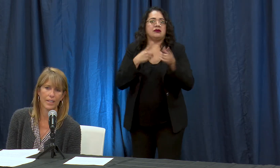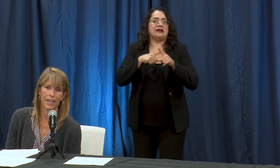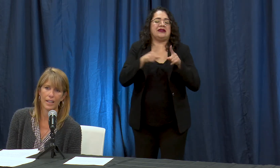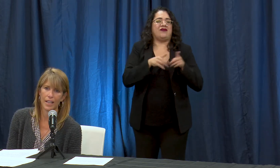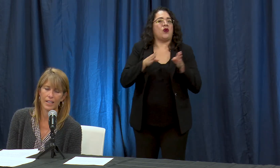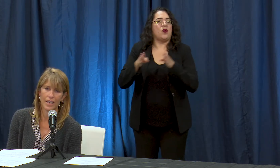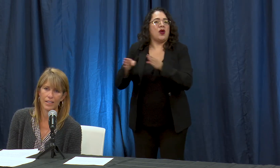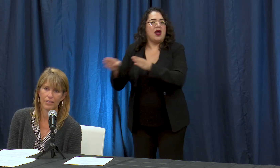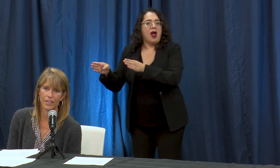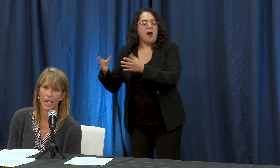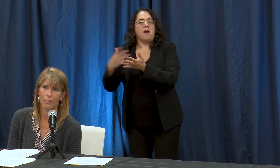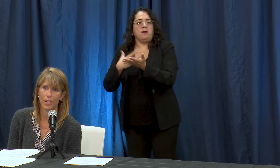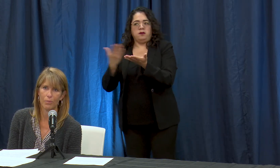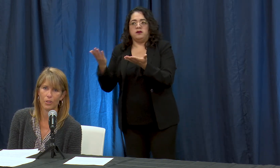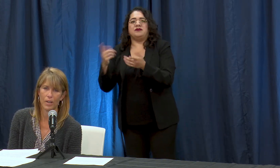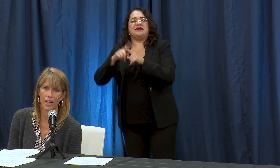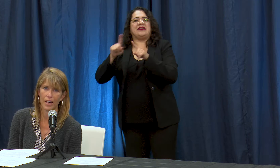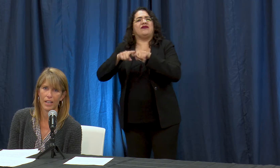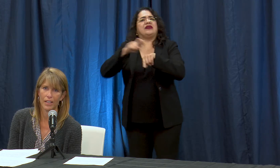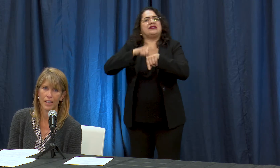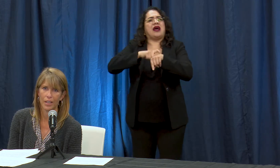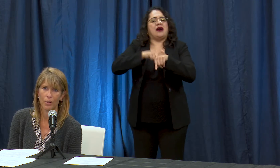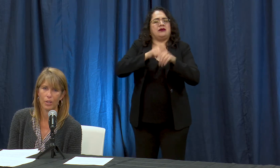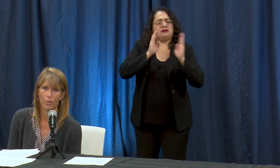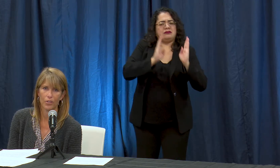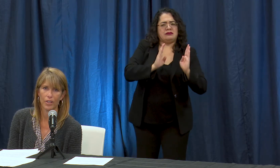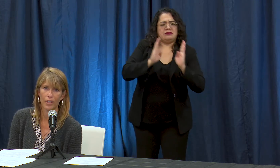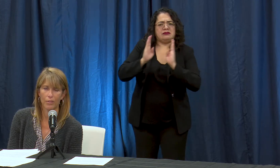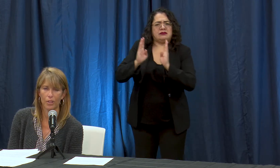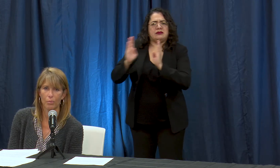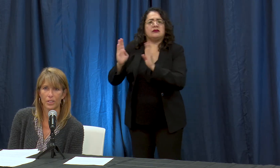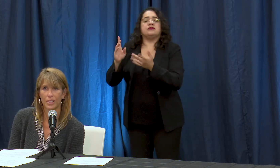data at different time frames depending on where the person